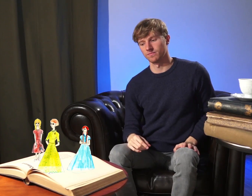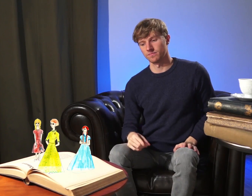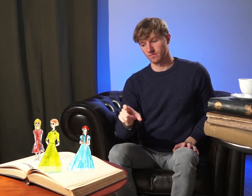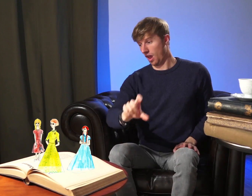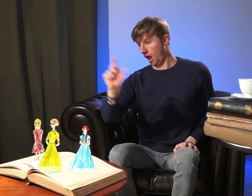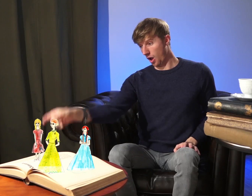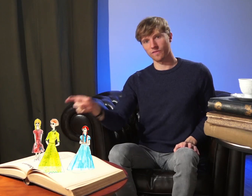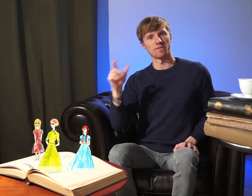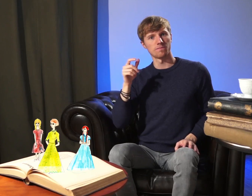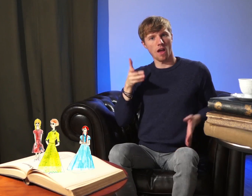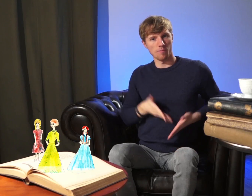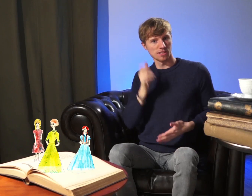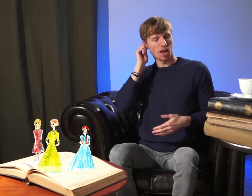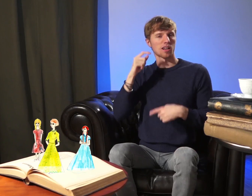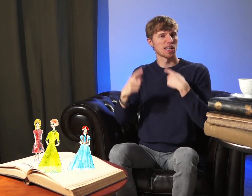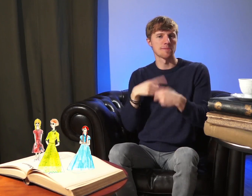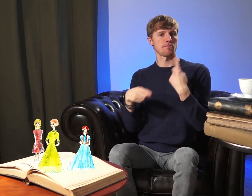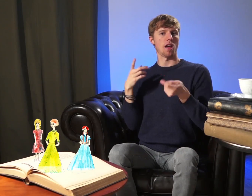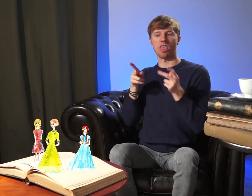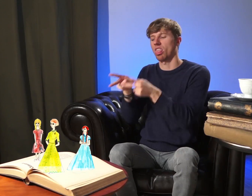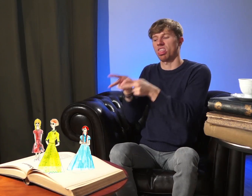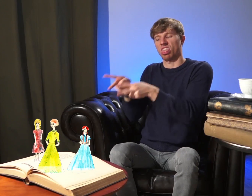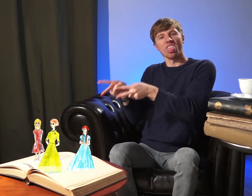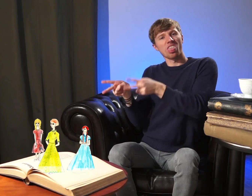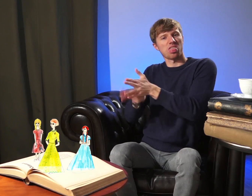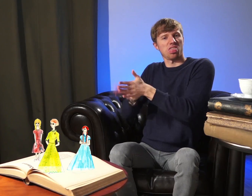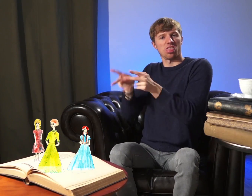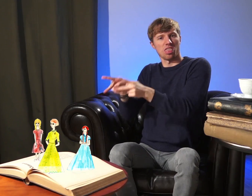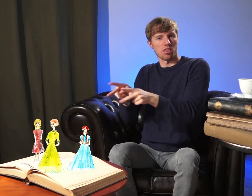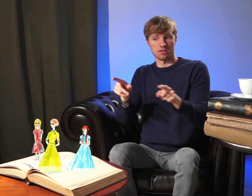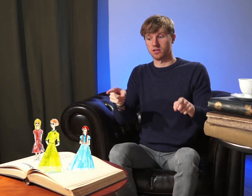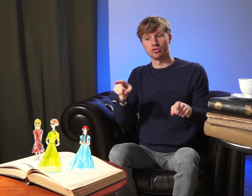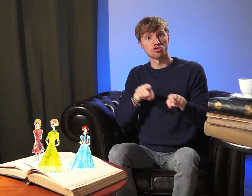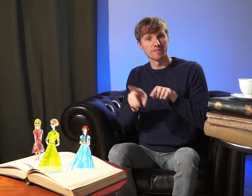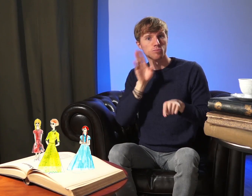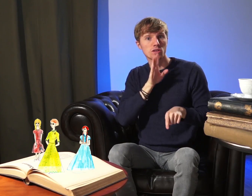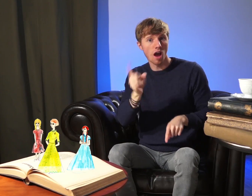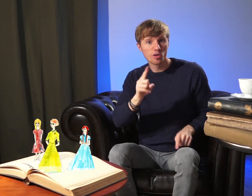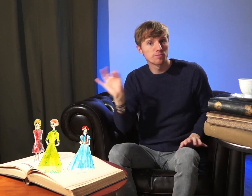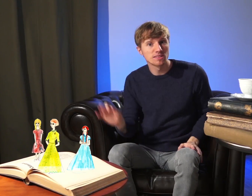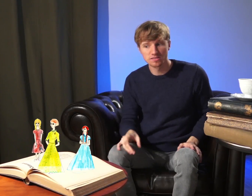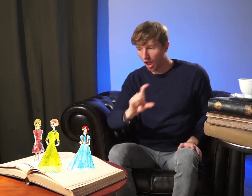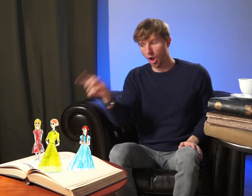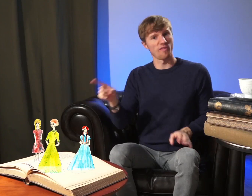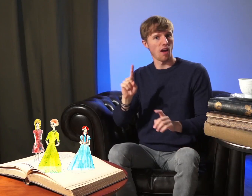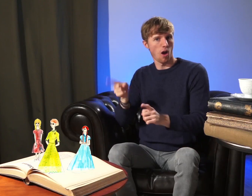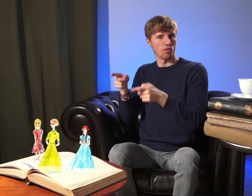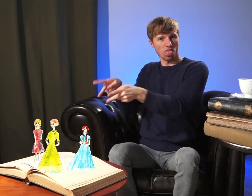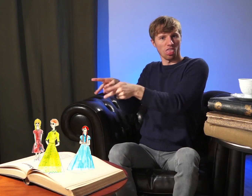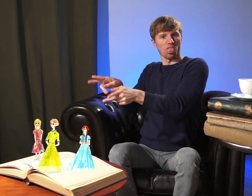and she treated the girl as badly as her mother did,